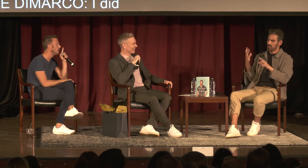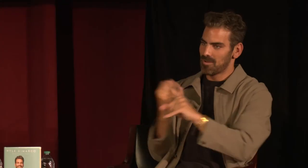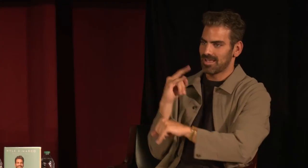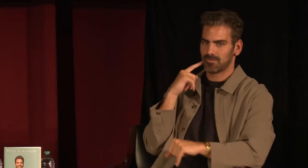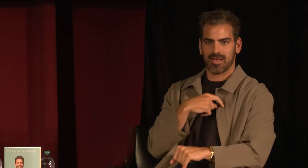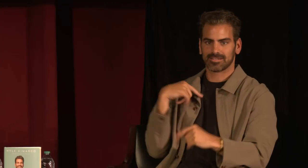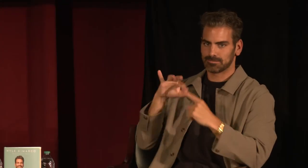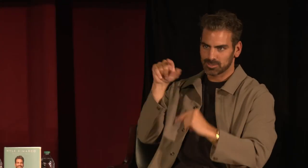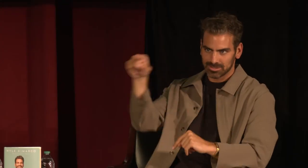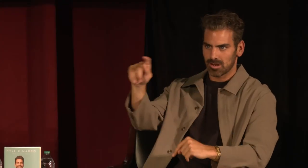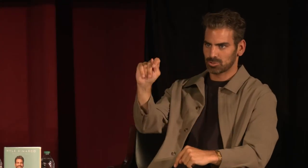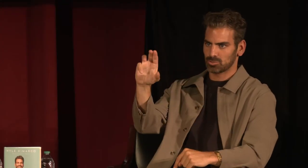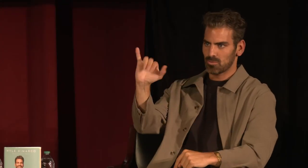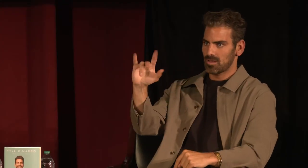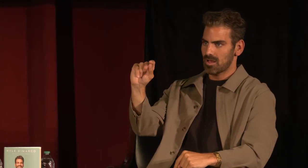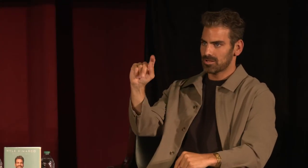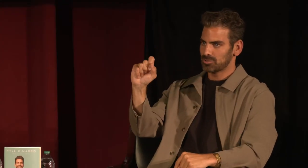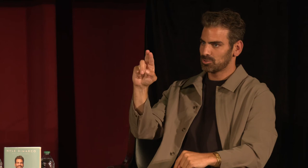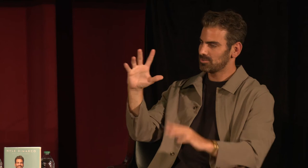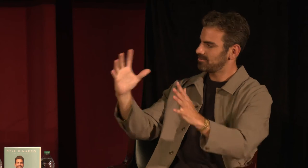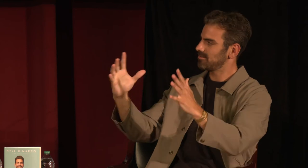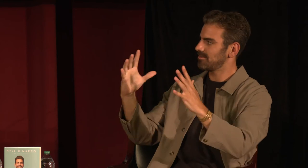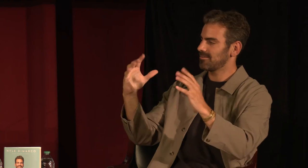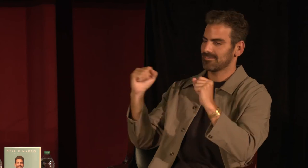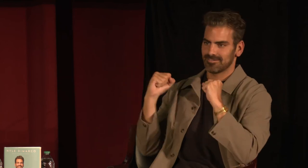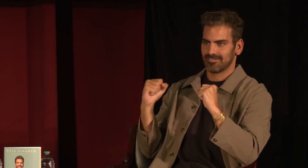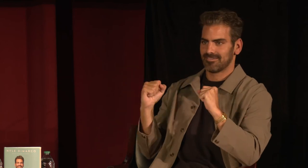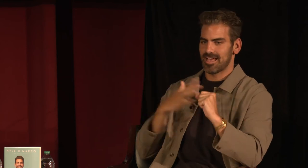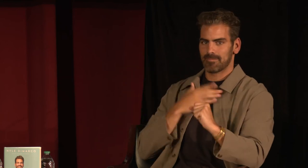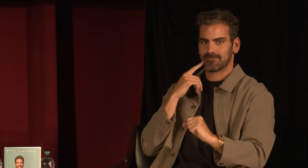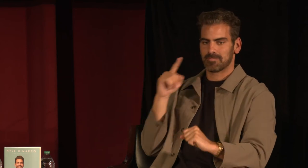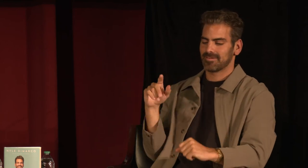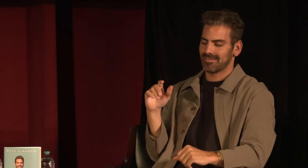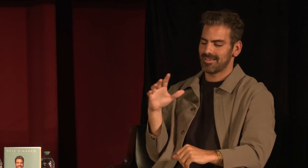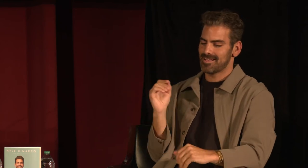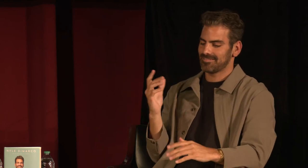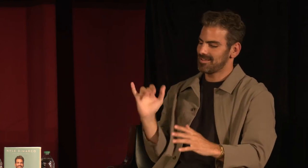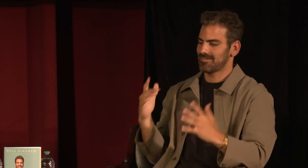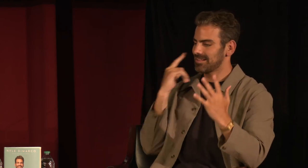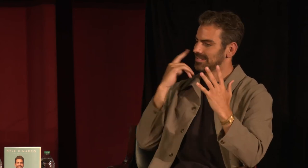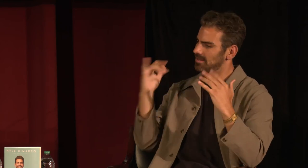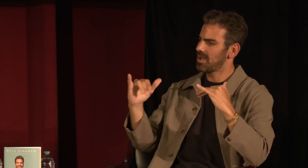but it's fine because CODA won for us, especially for Troy Kotsur I mean, I'm so happy for him.